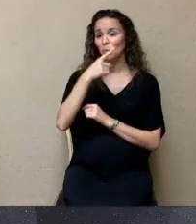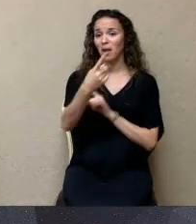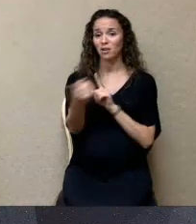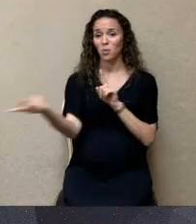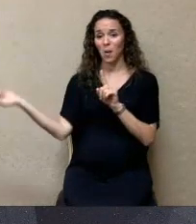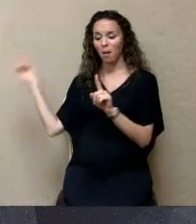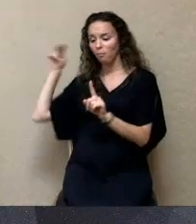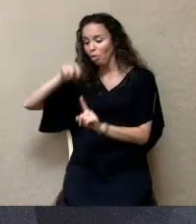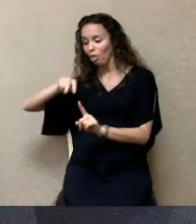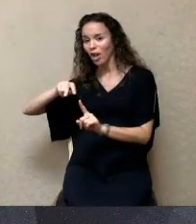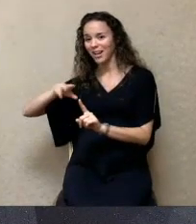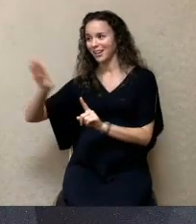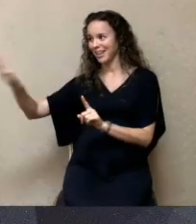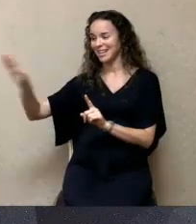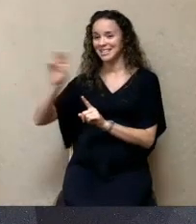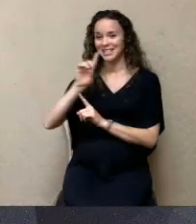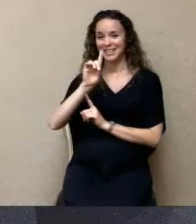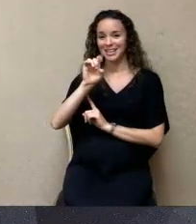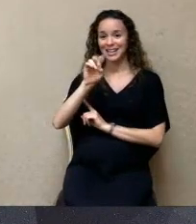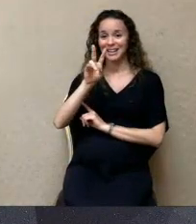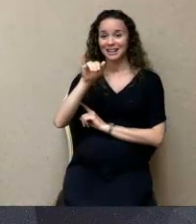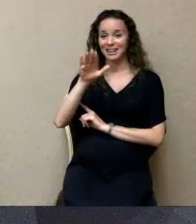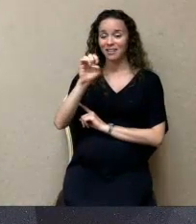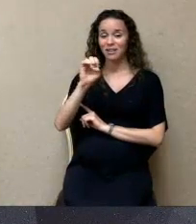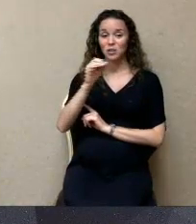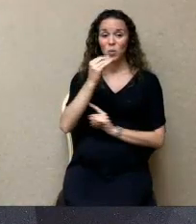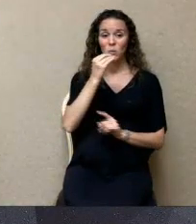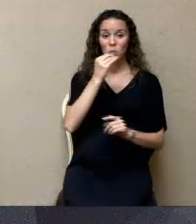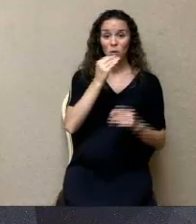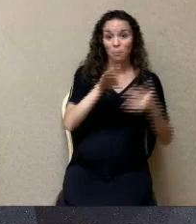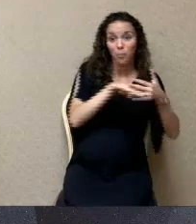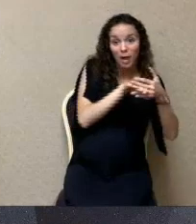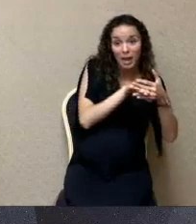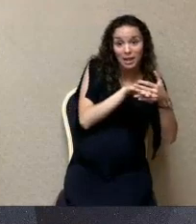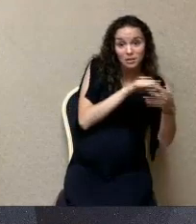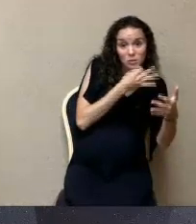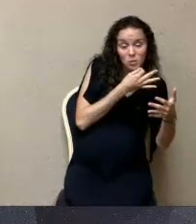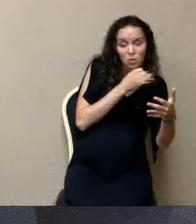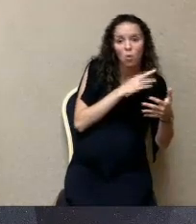So, if during lunch or during this break or at any time you want to come up and chat with him and take a look, he's